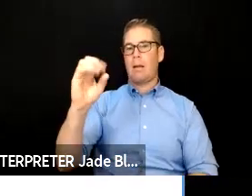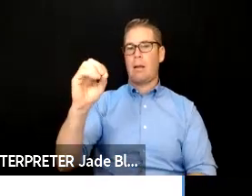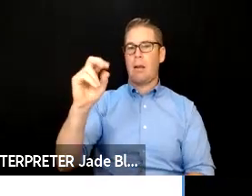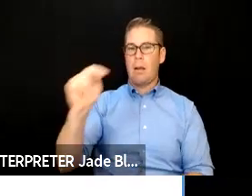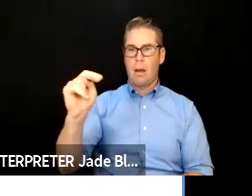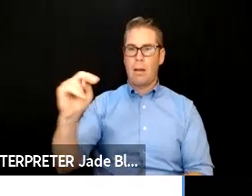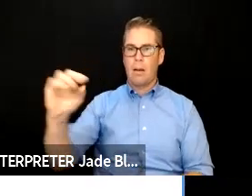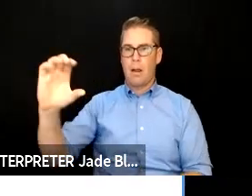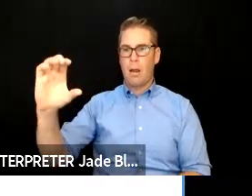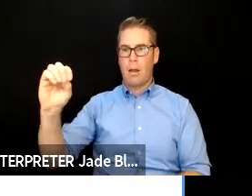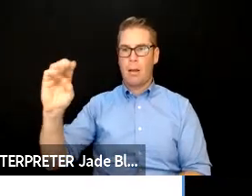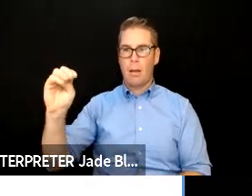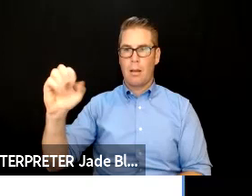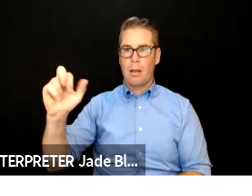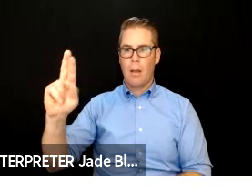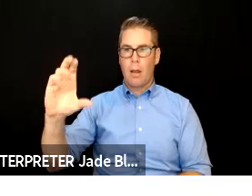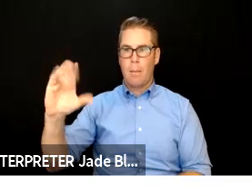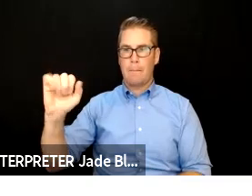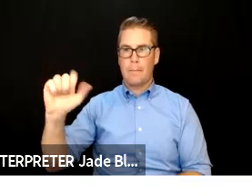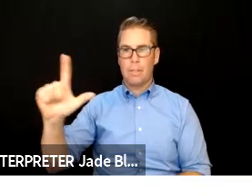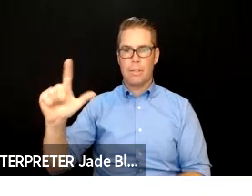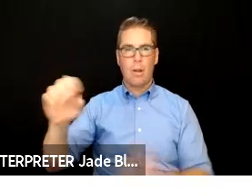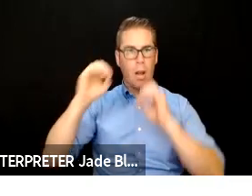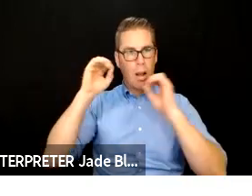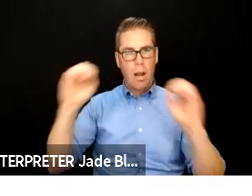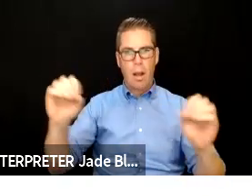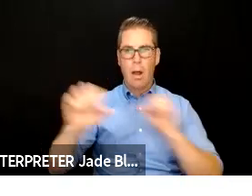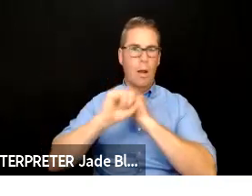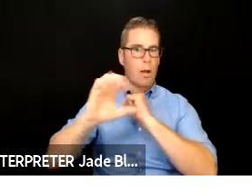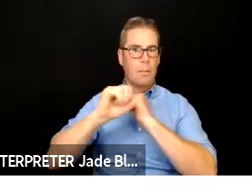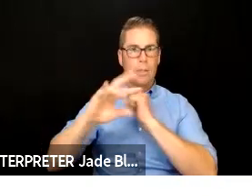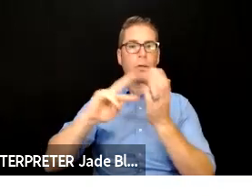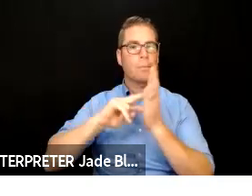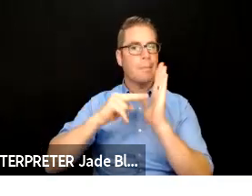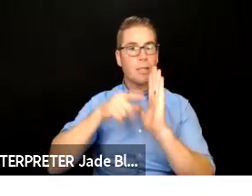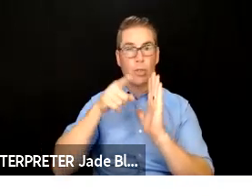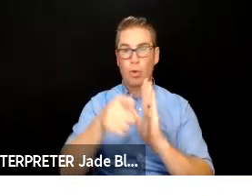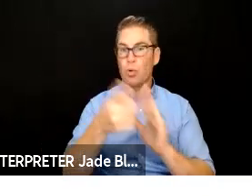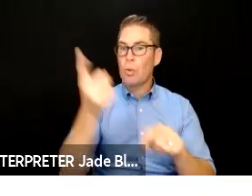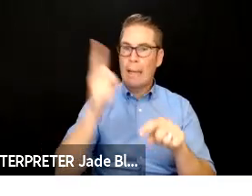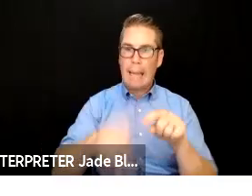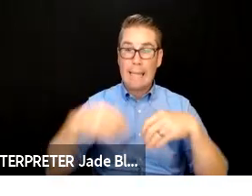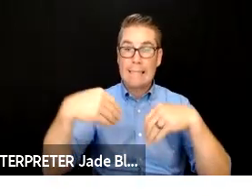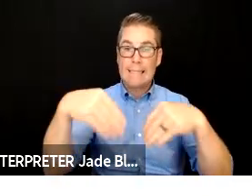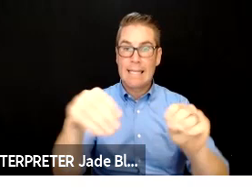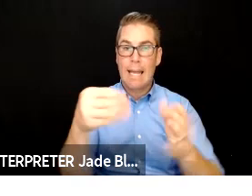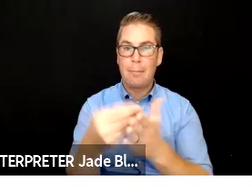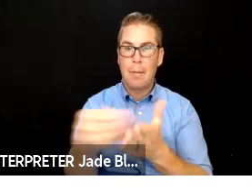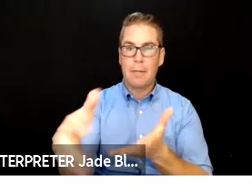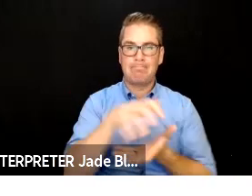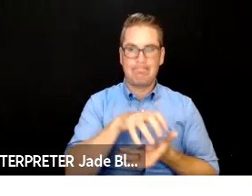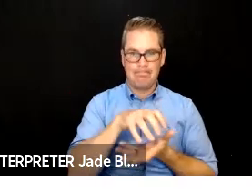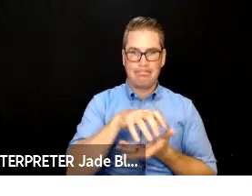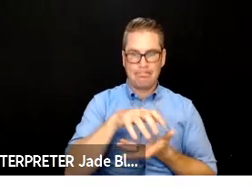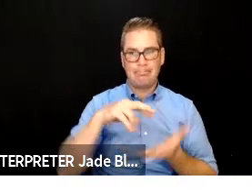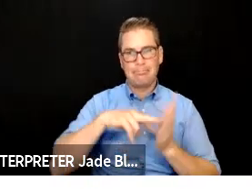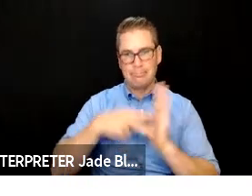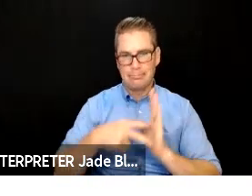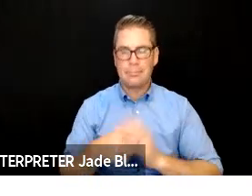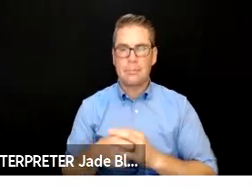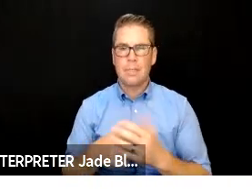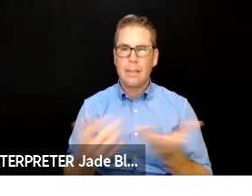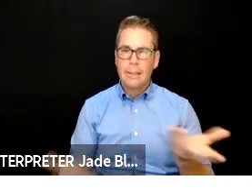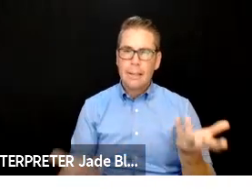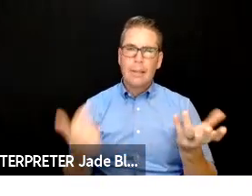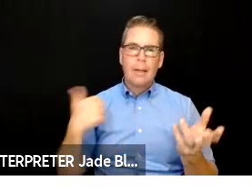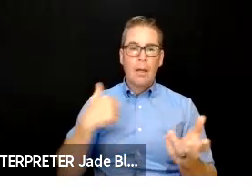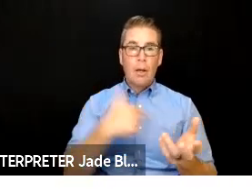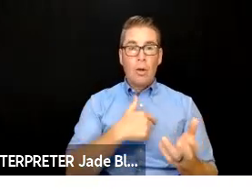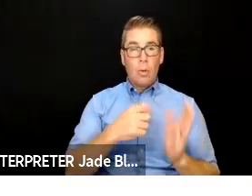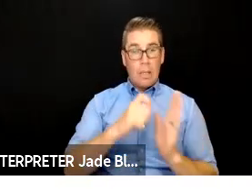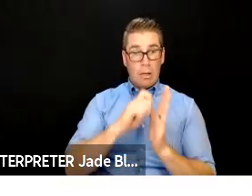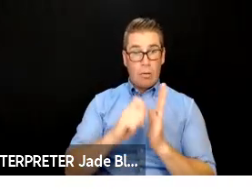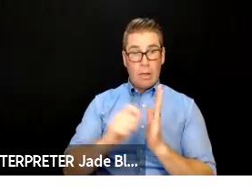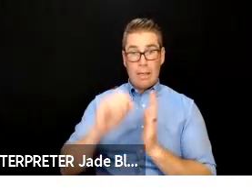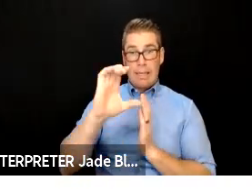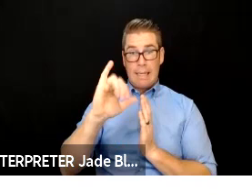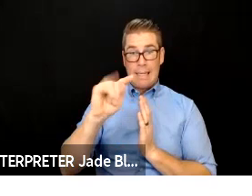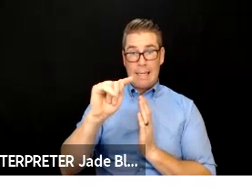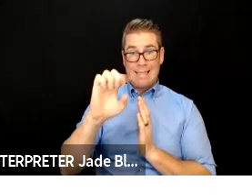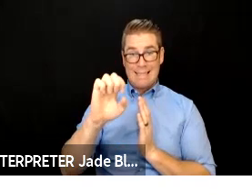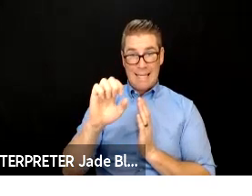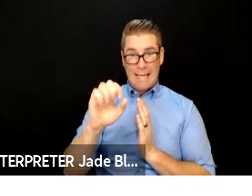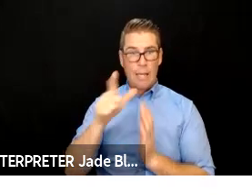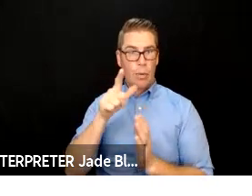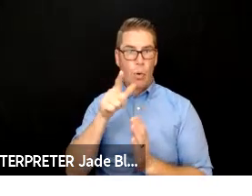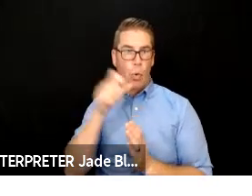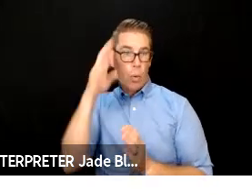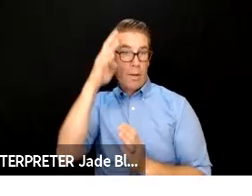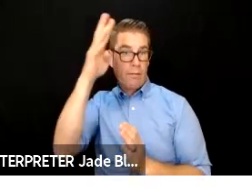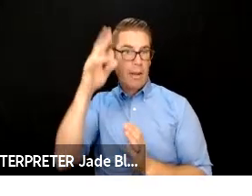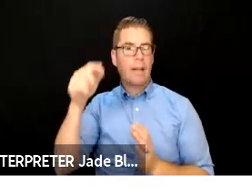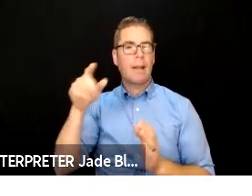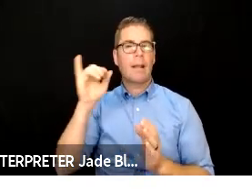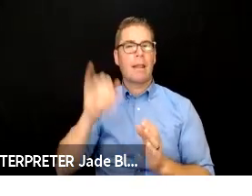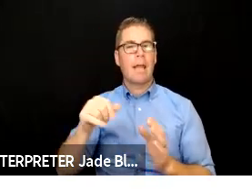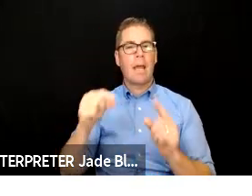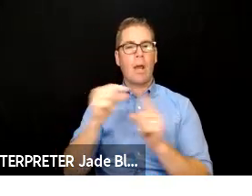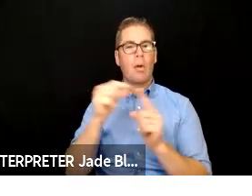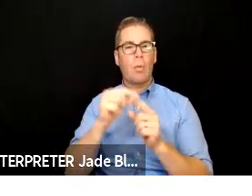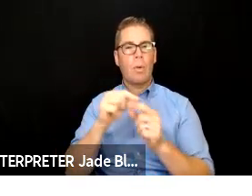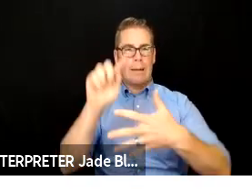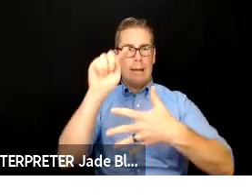Sally Potter: Um, let's see here. Um, when we're writing our citations or our attributions of sources. They have this acronym tassel and these are the items that you have to include